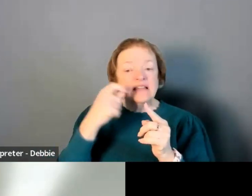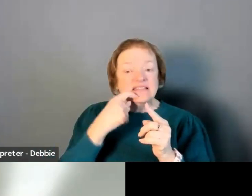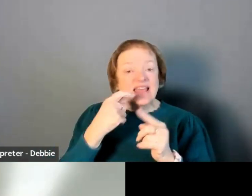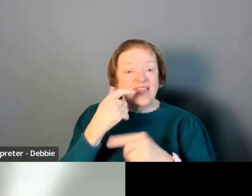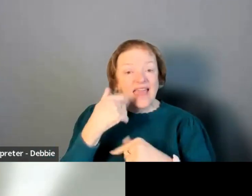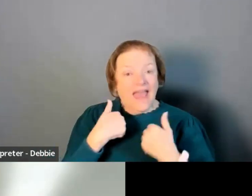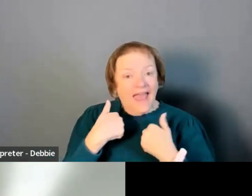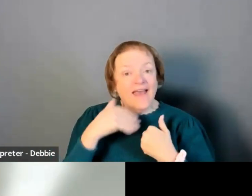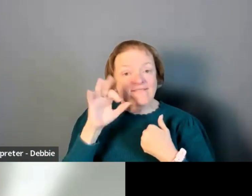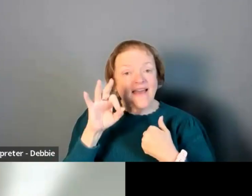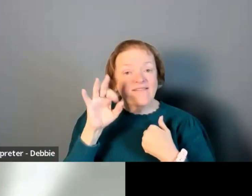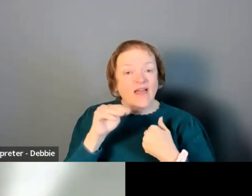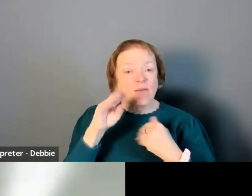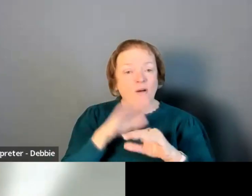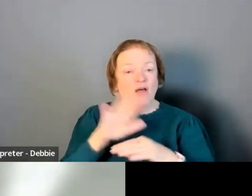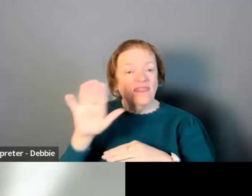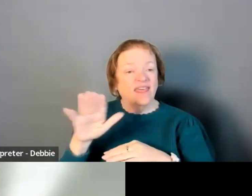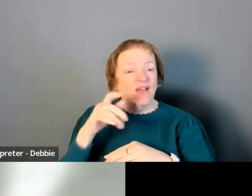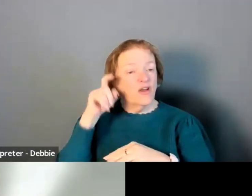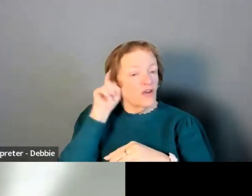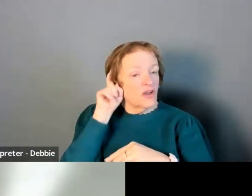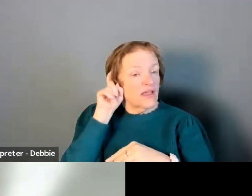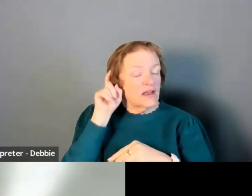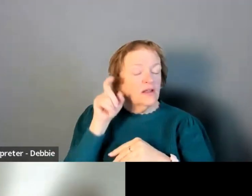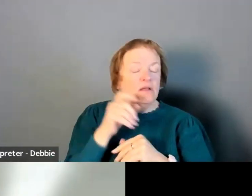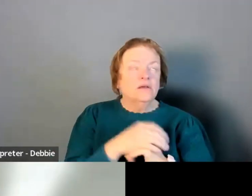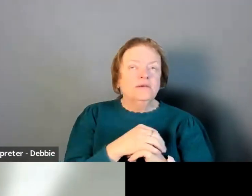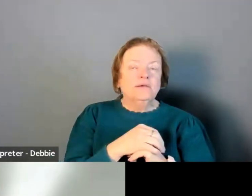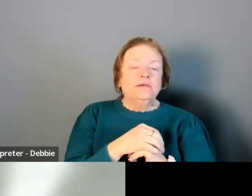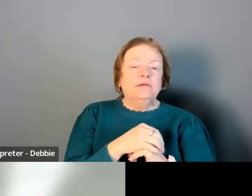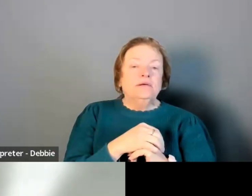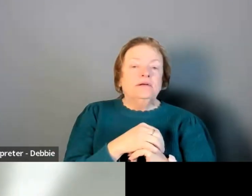And so, they would lose they wouldn't drop it back in,